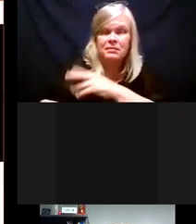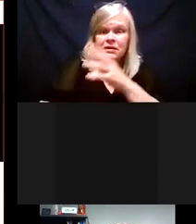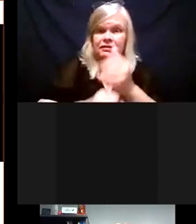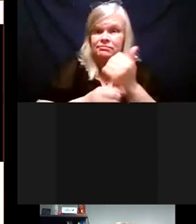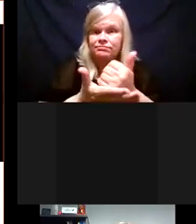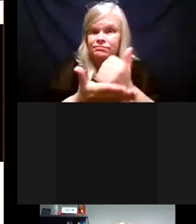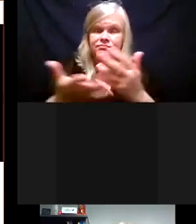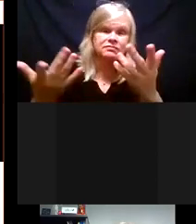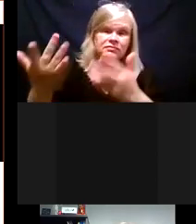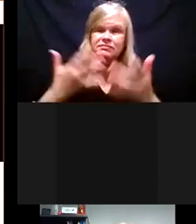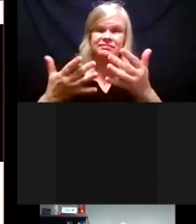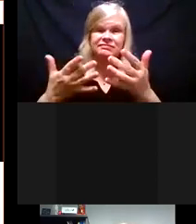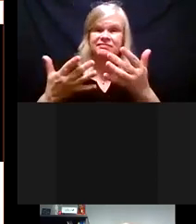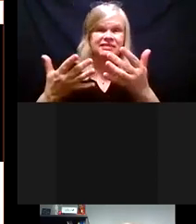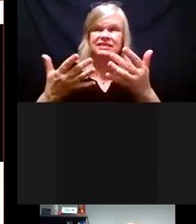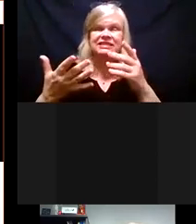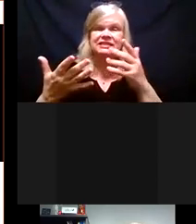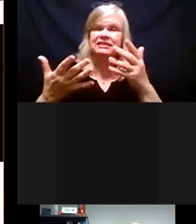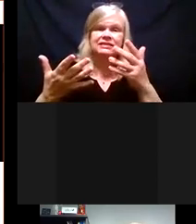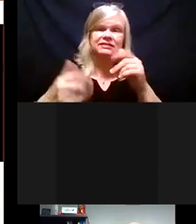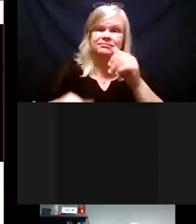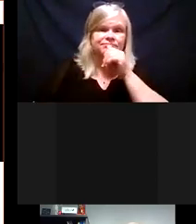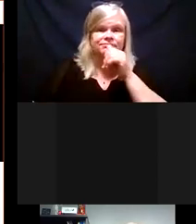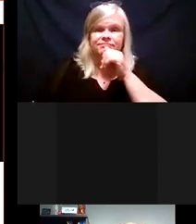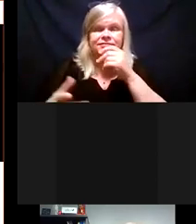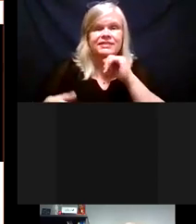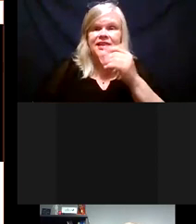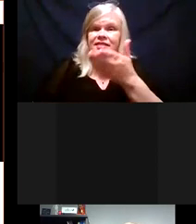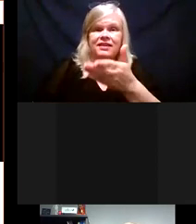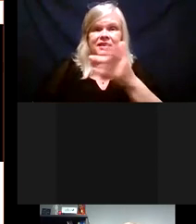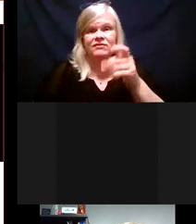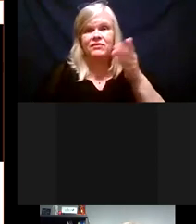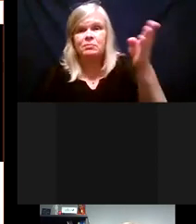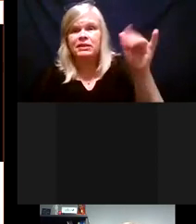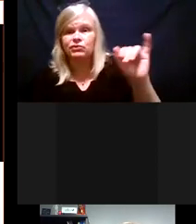BUILD TO INSURANCE. REALLY THE ONLY THING -- THERE